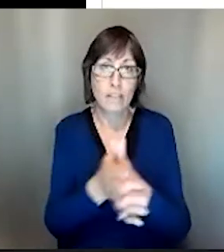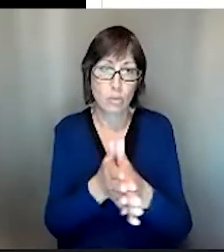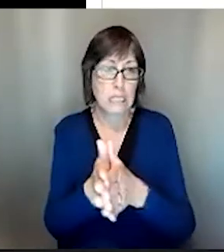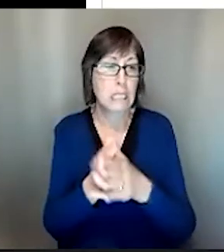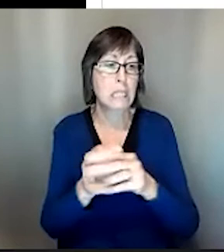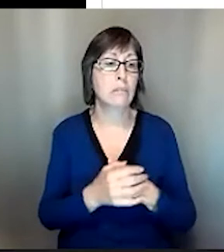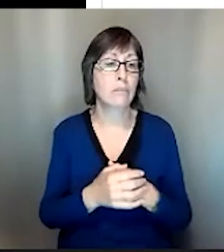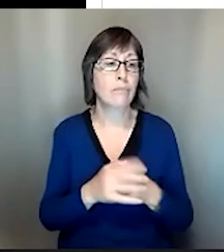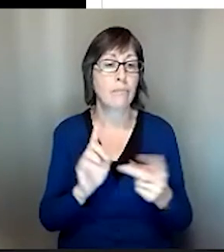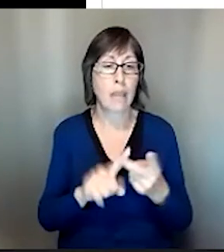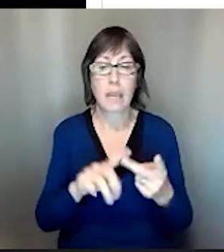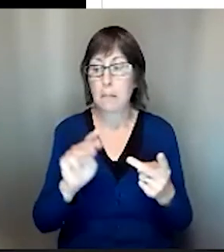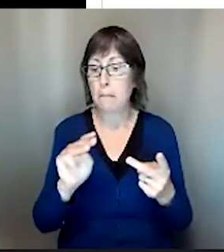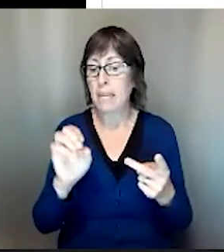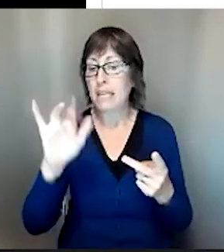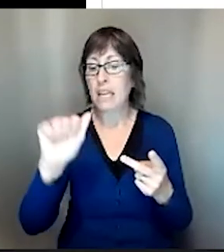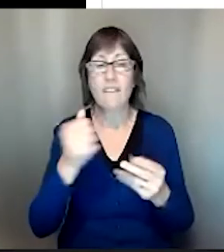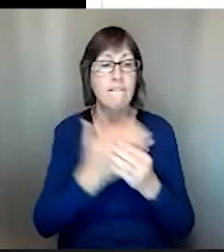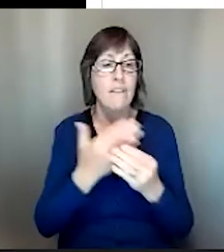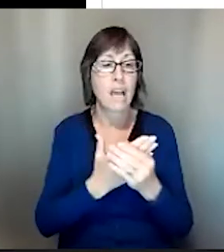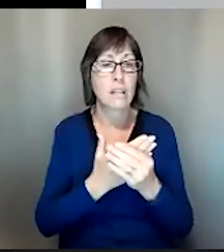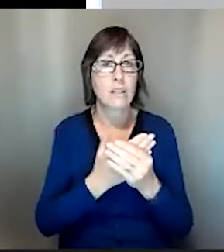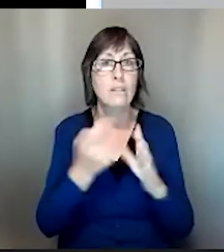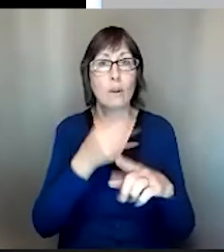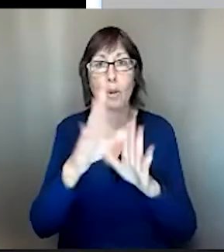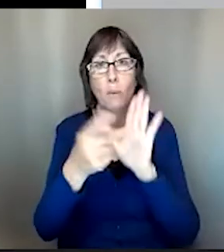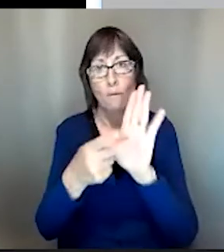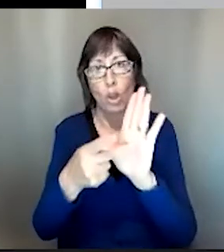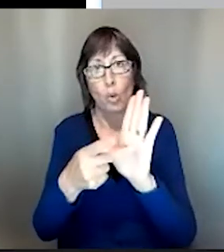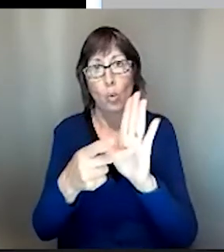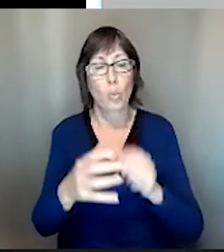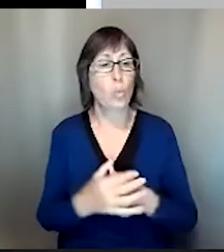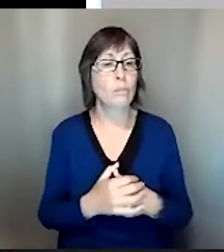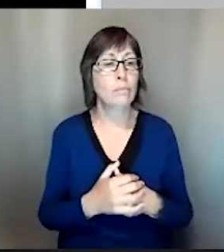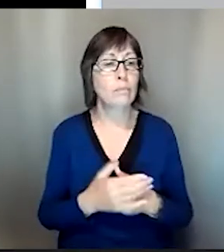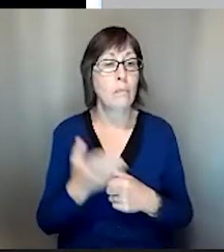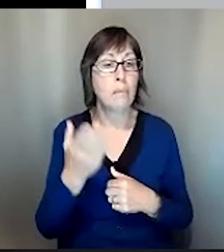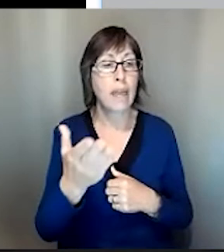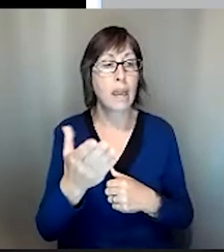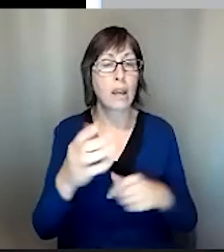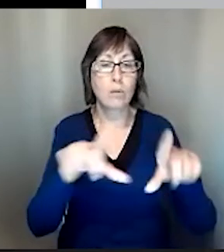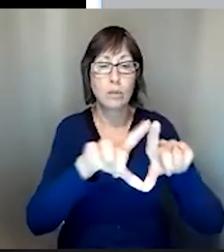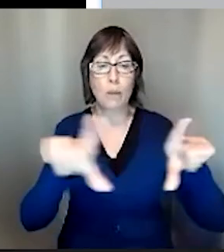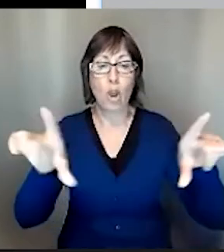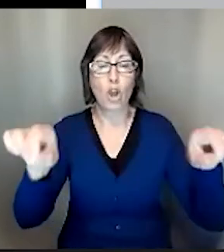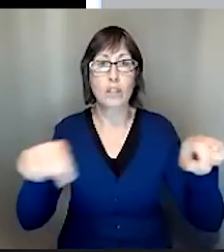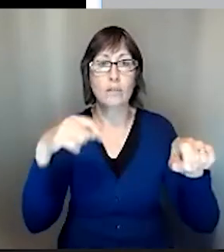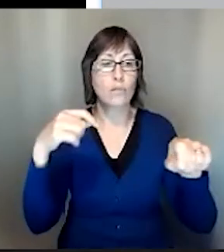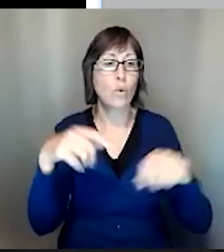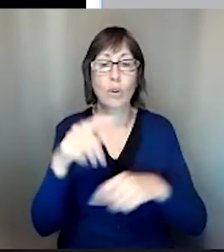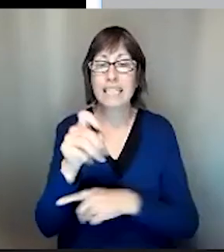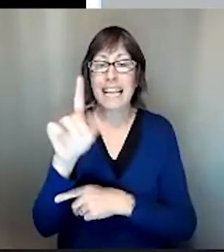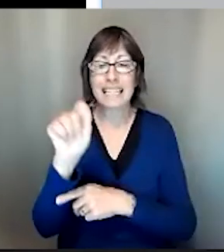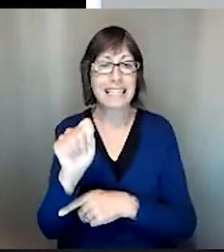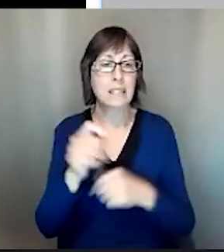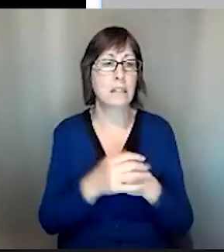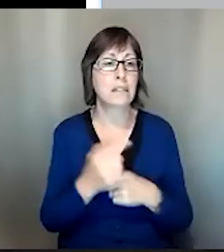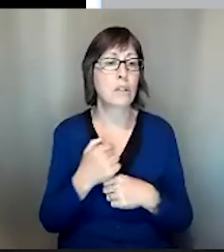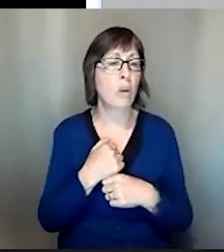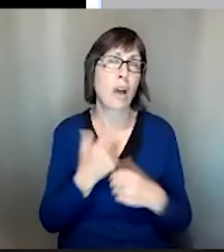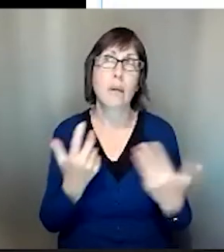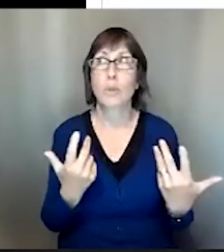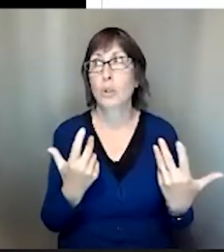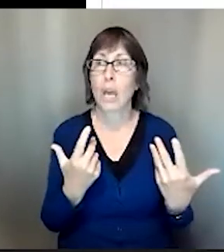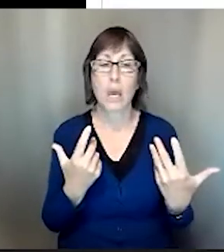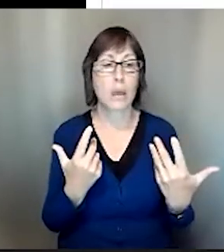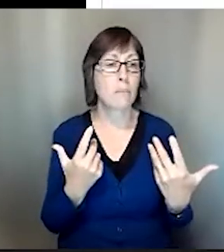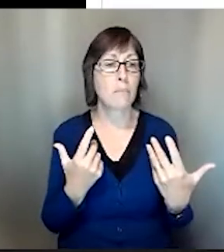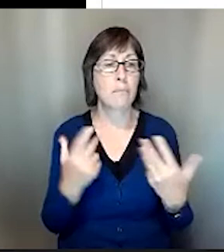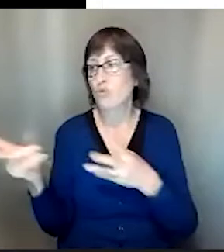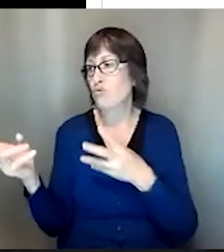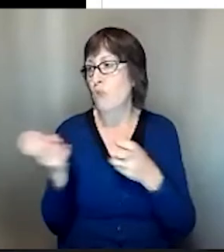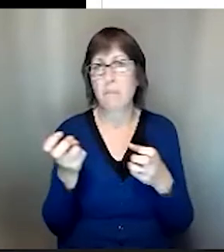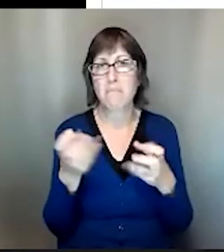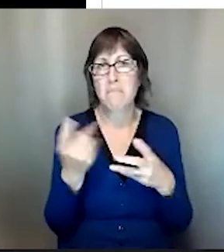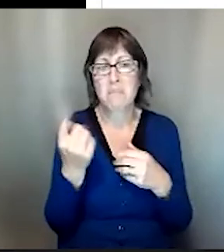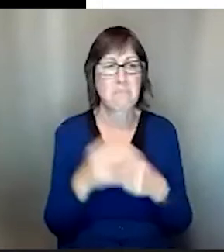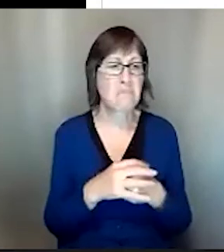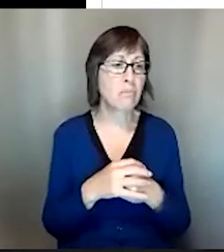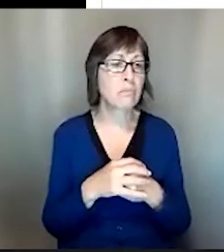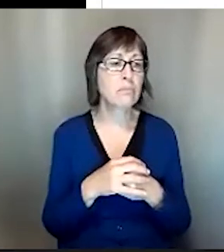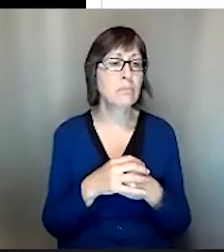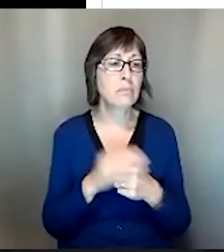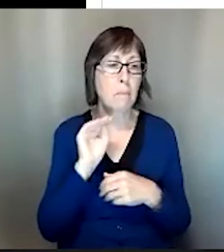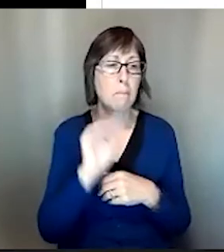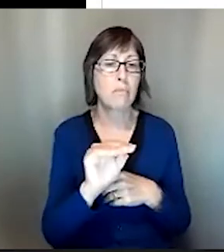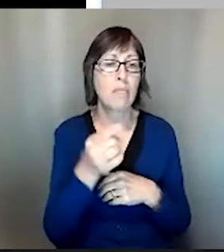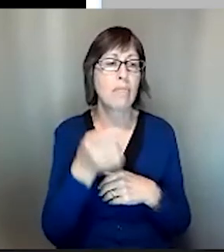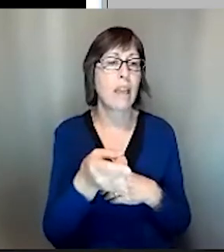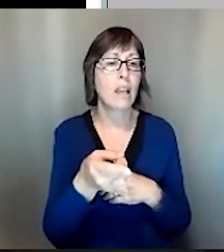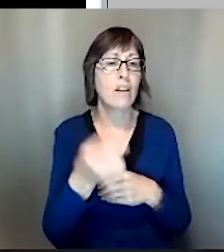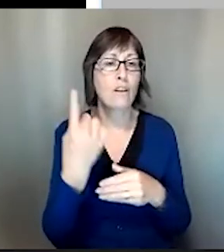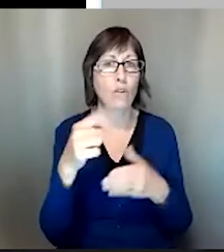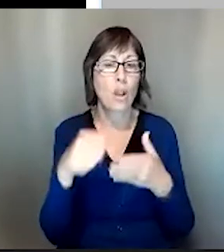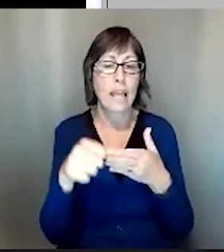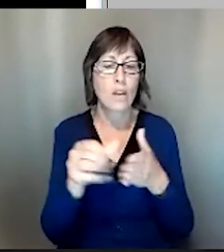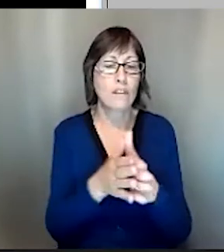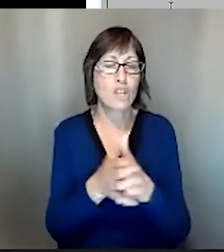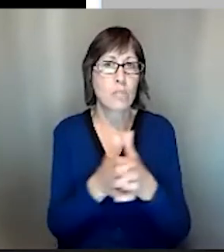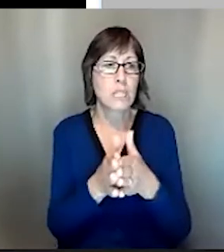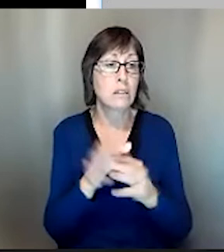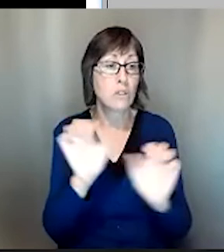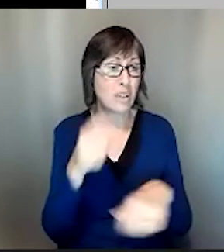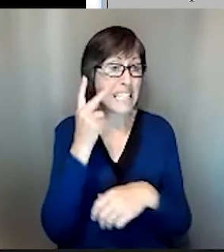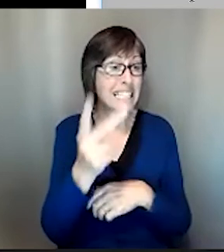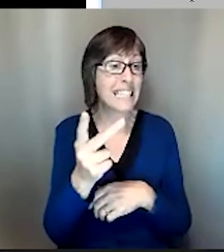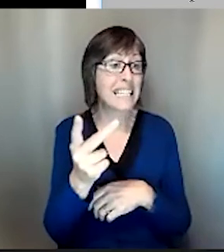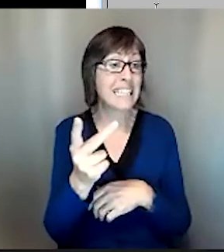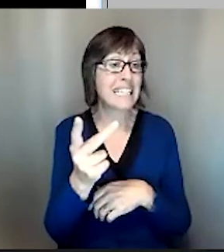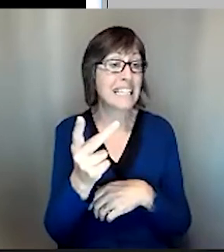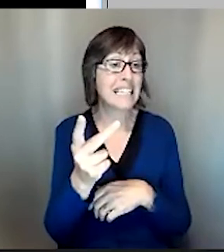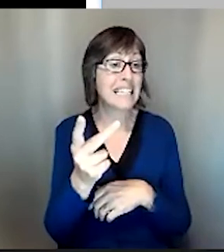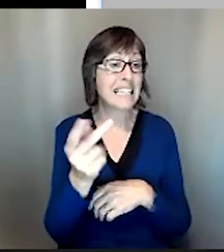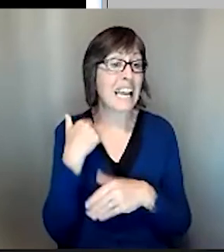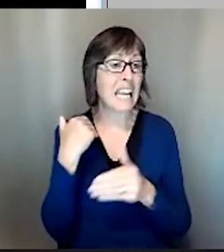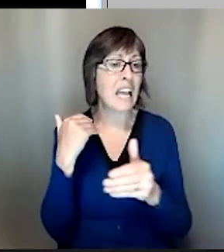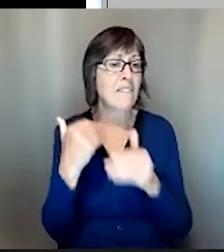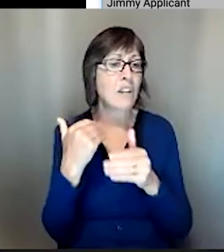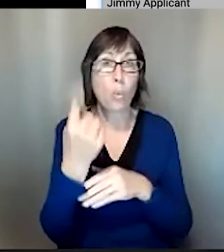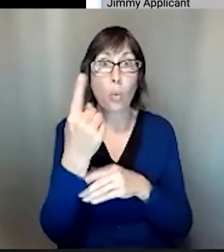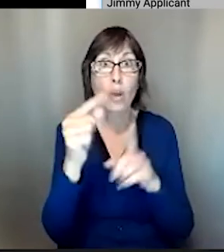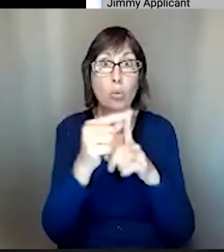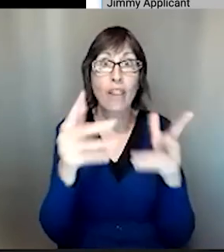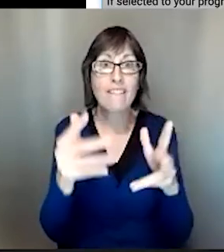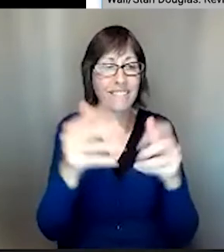Next is the Project Overview (form demo). You can also upload your files currently you